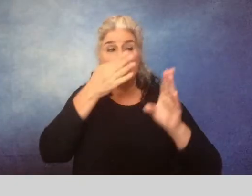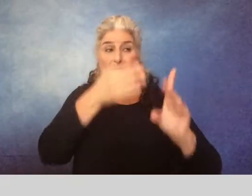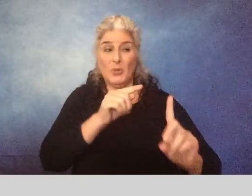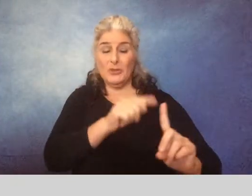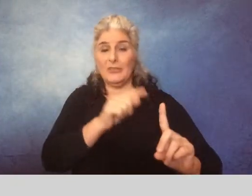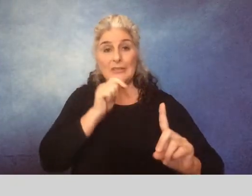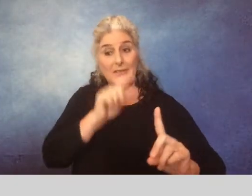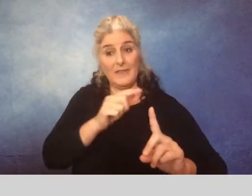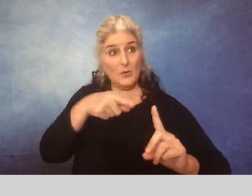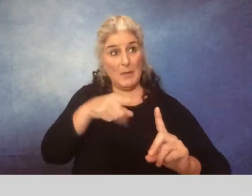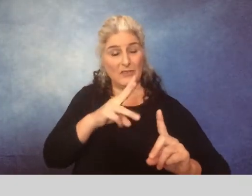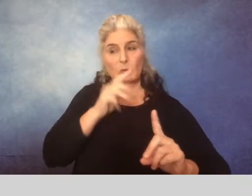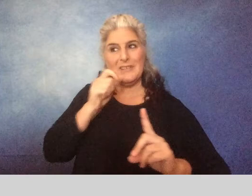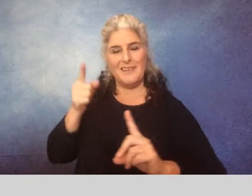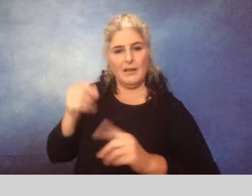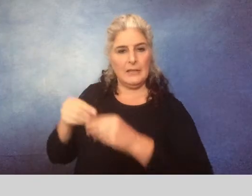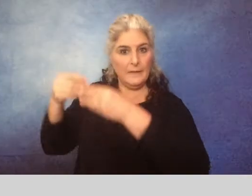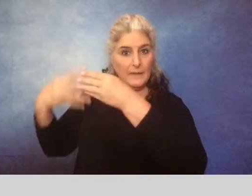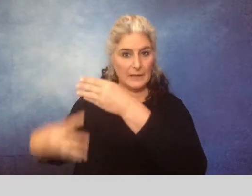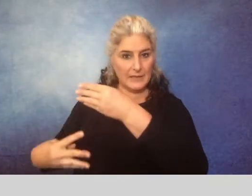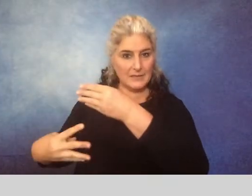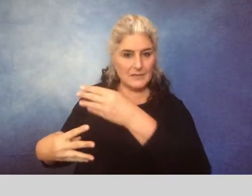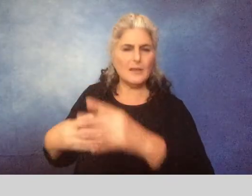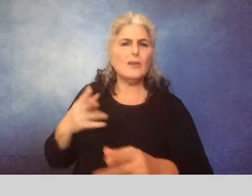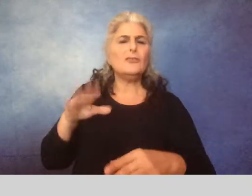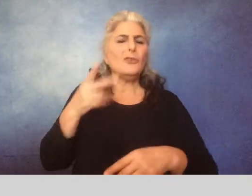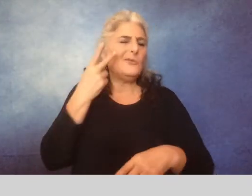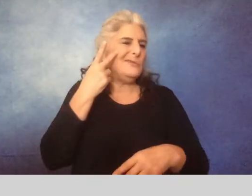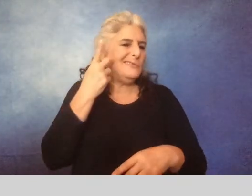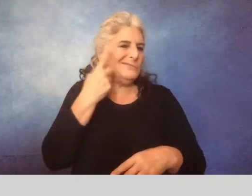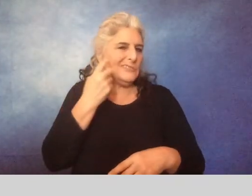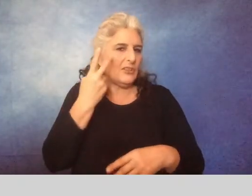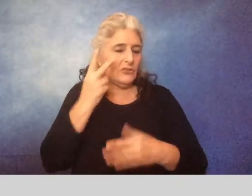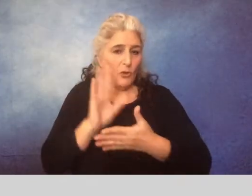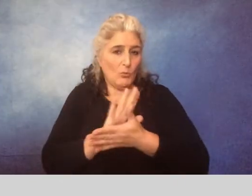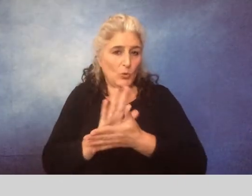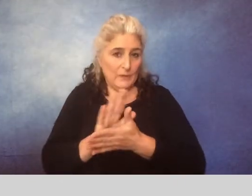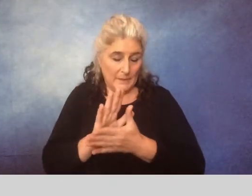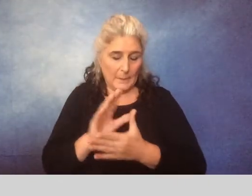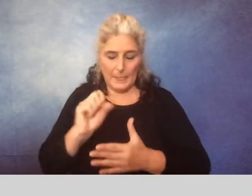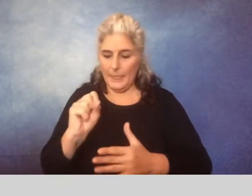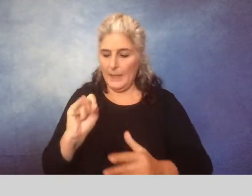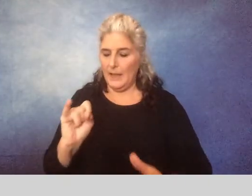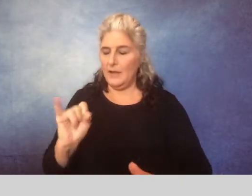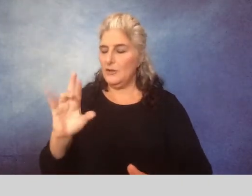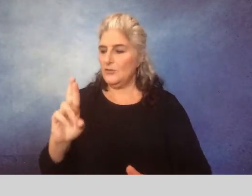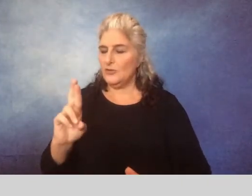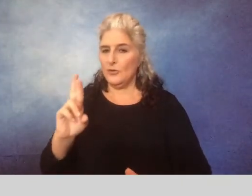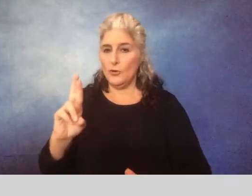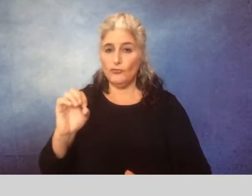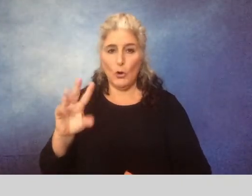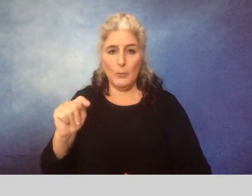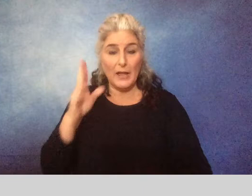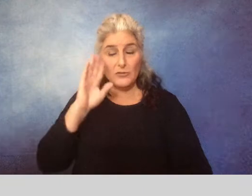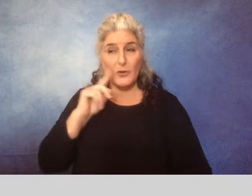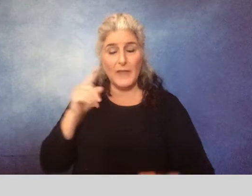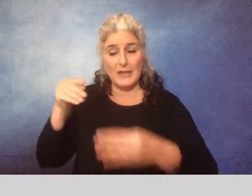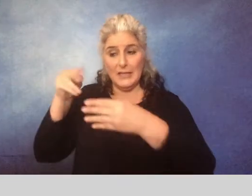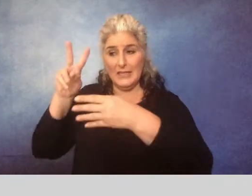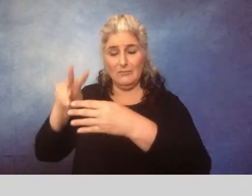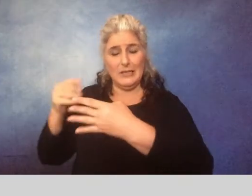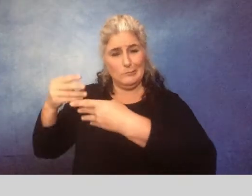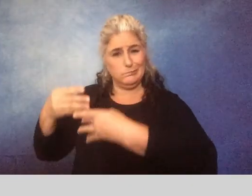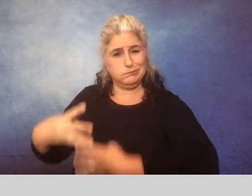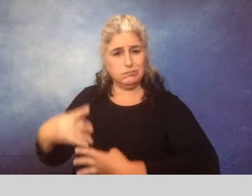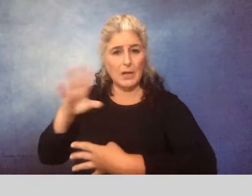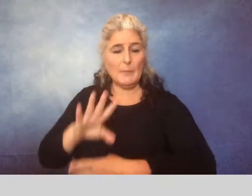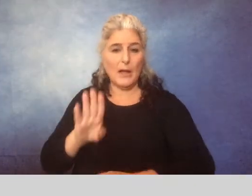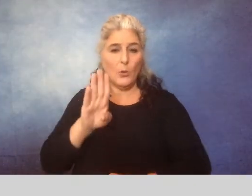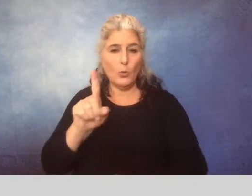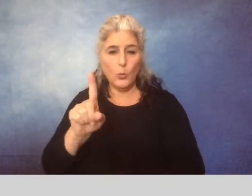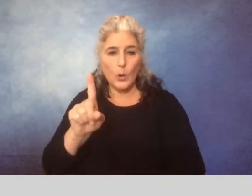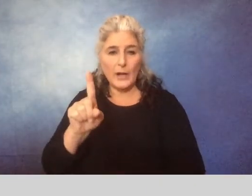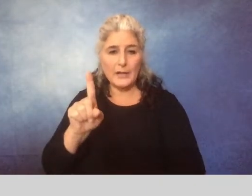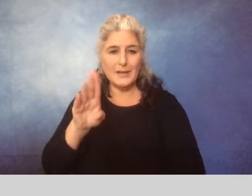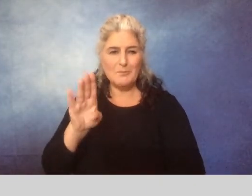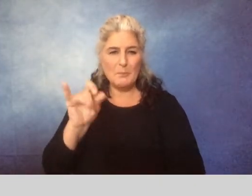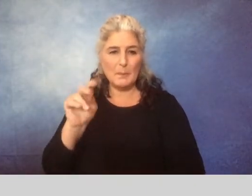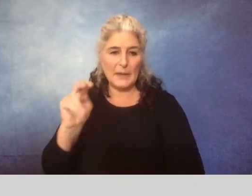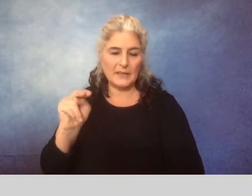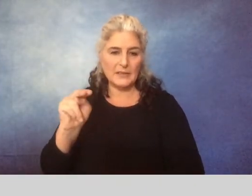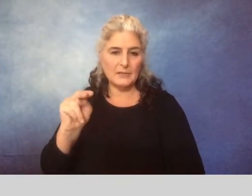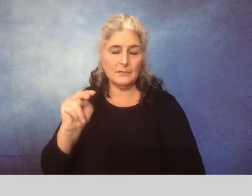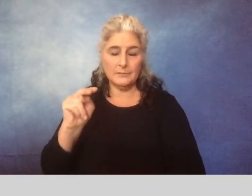So when we're looking at this Sir Robot clip, right, he went through a billion or so different passwords that that was the total number of passwords in his dictionary list.